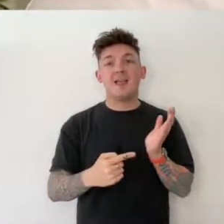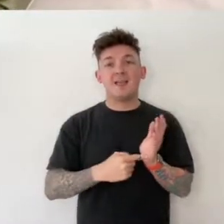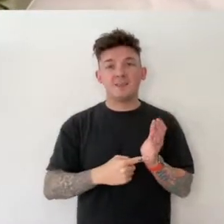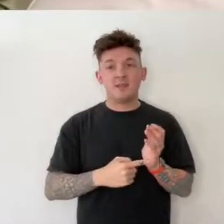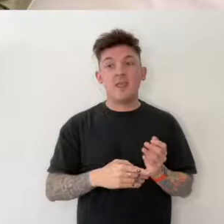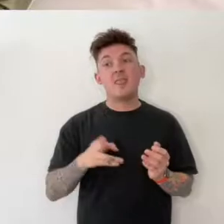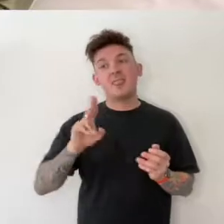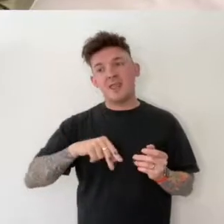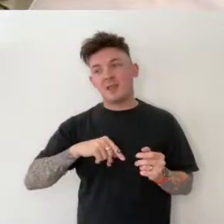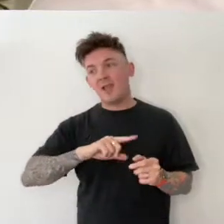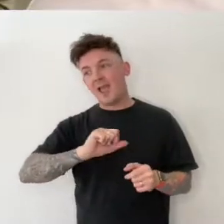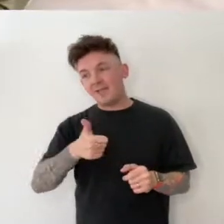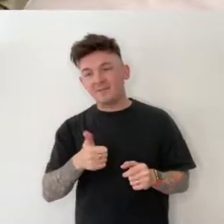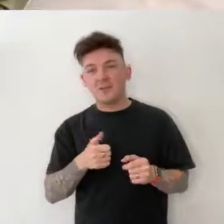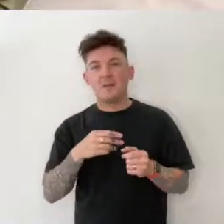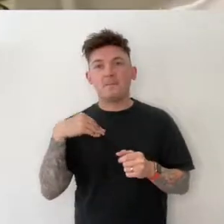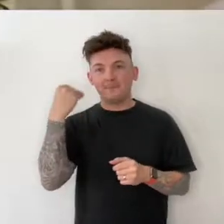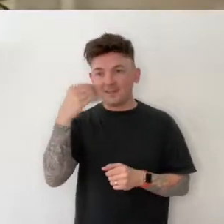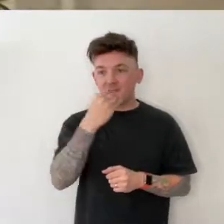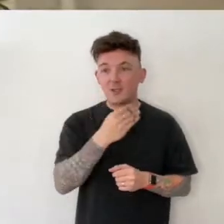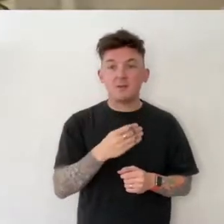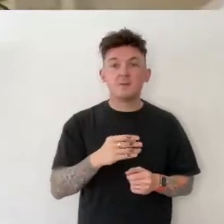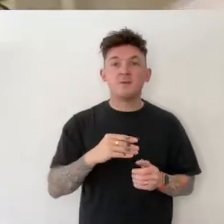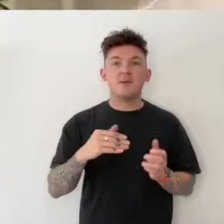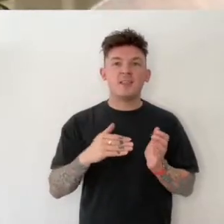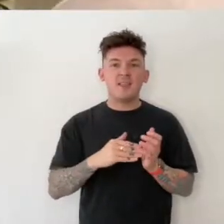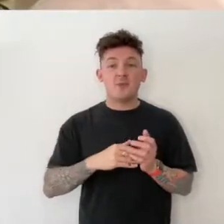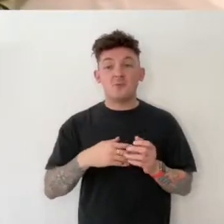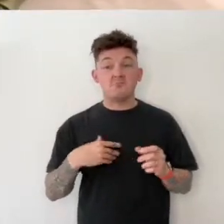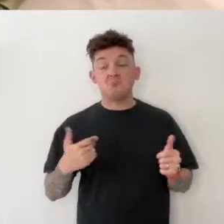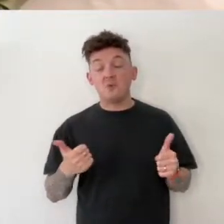anxious and probably still would today. i just need to get a cable, my phone's just